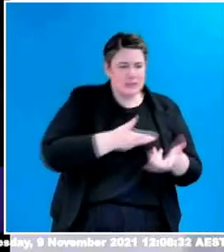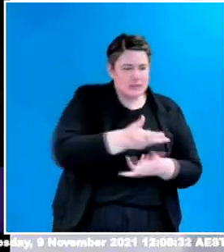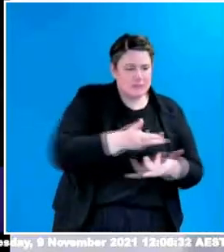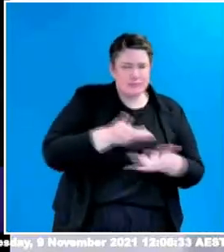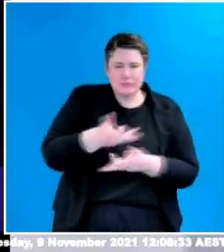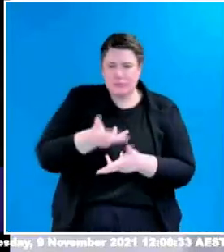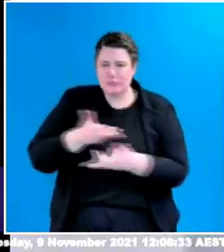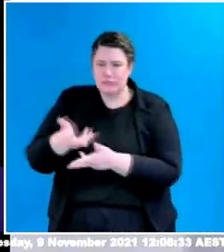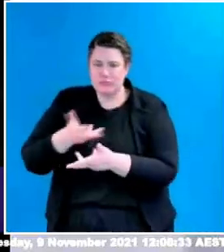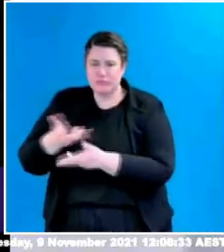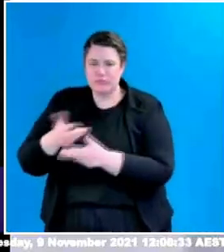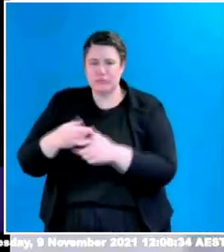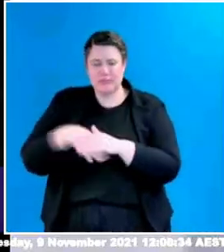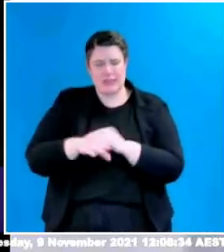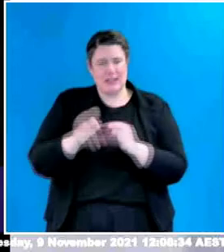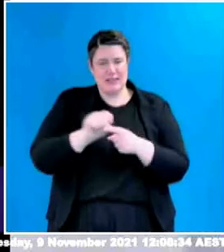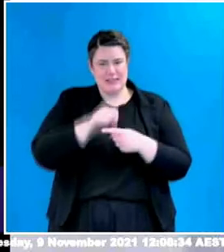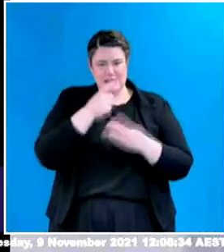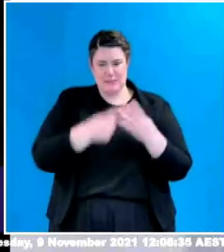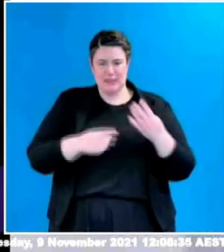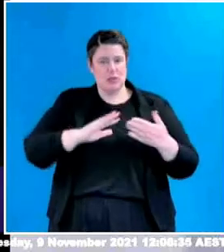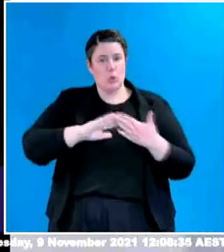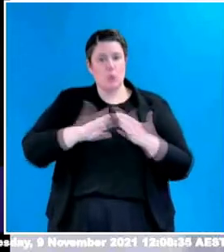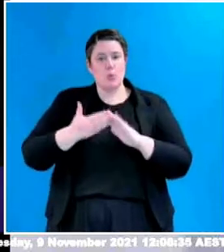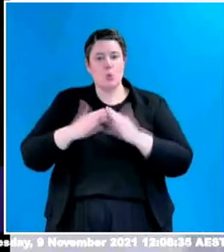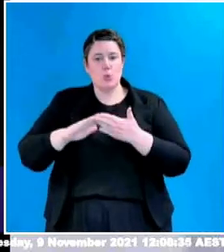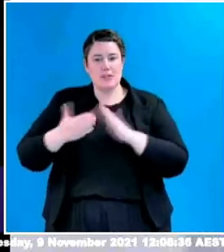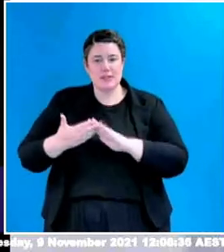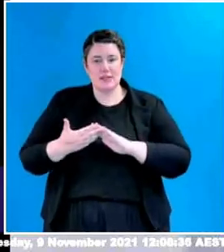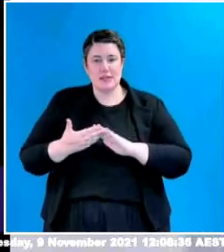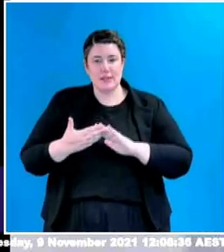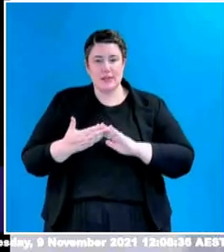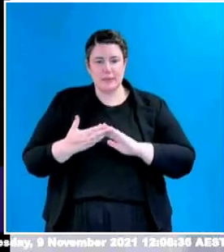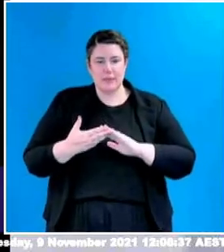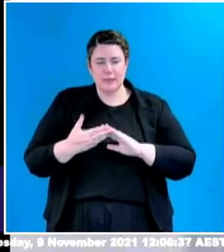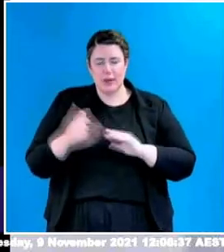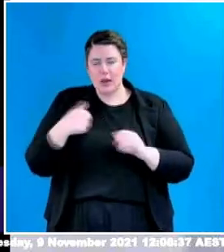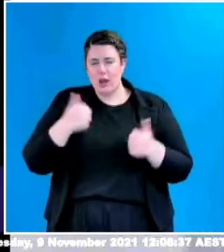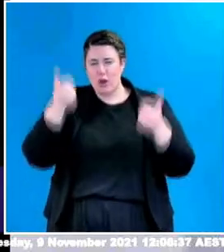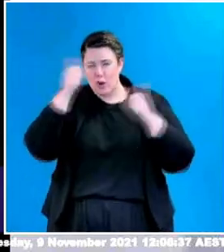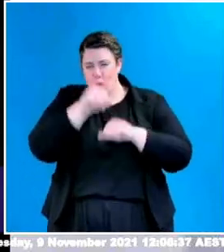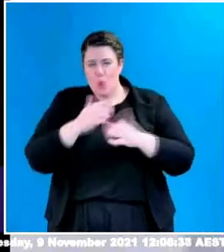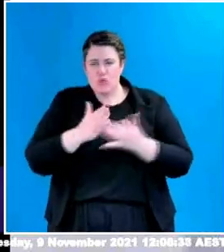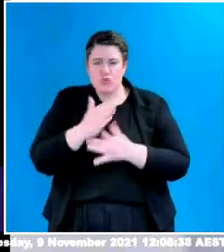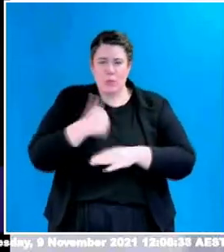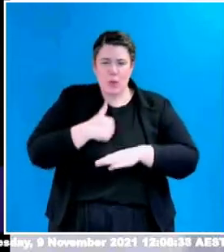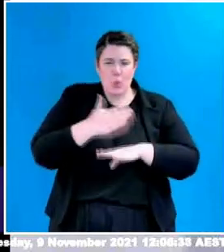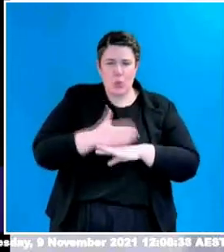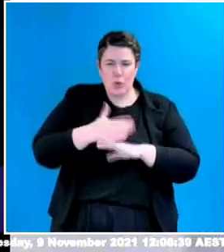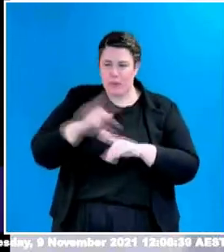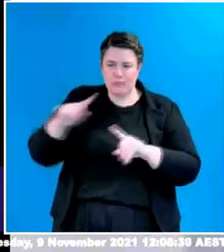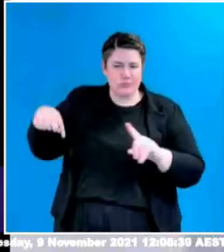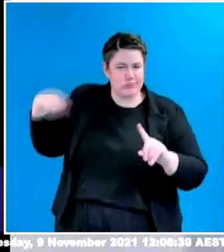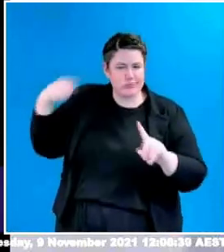colleagues in the disability community who I had got to know over many years or decades.